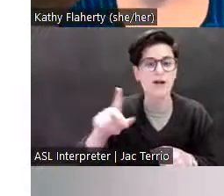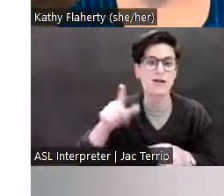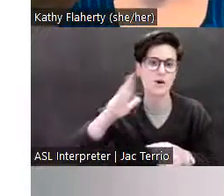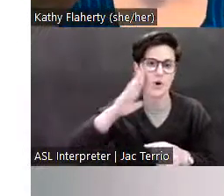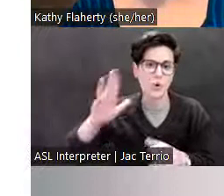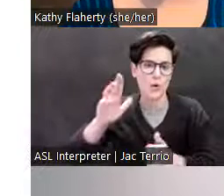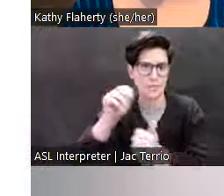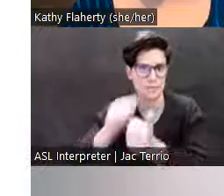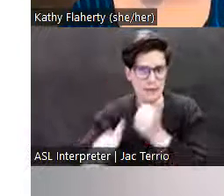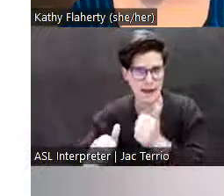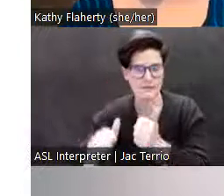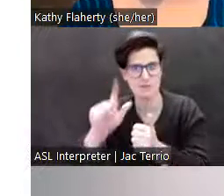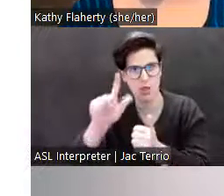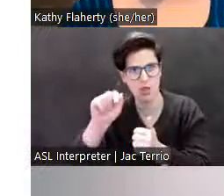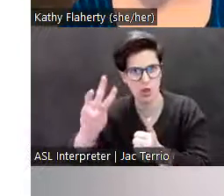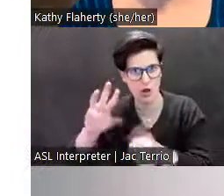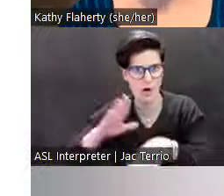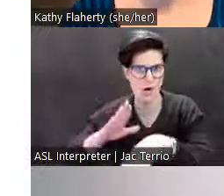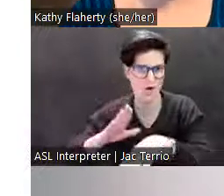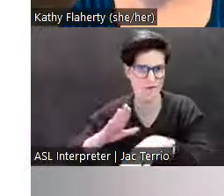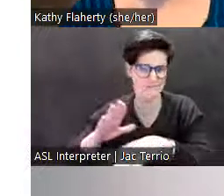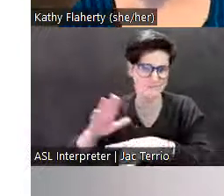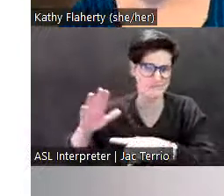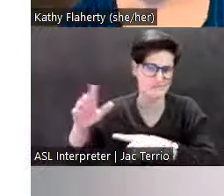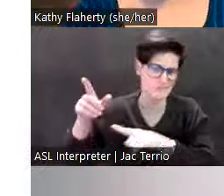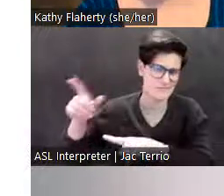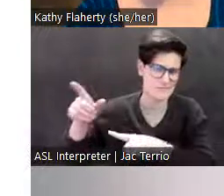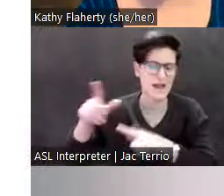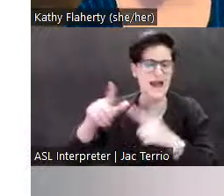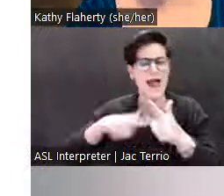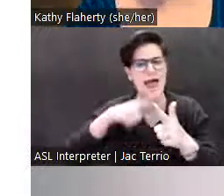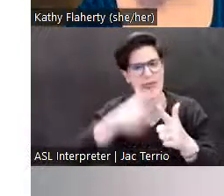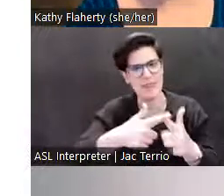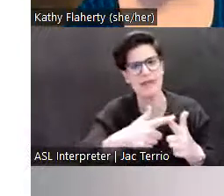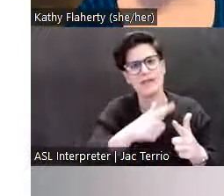the law. but but the courts interpret 15:21:17 the law, and the way these cases